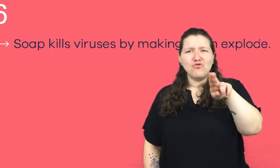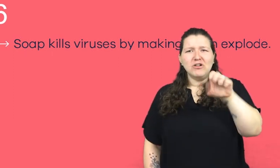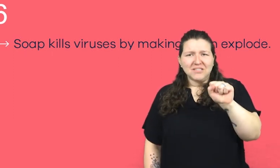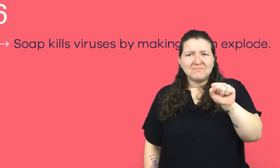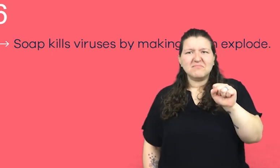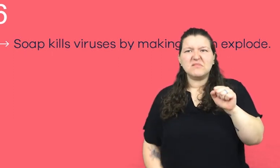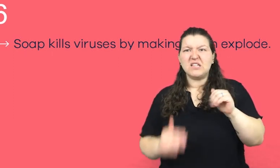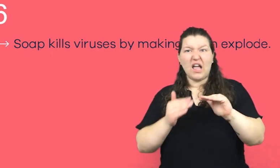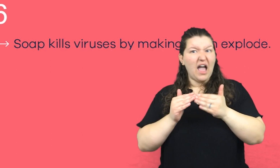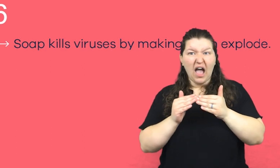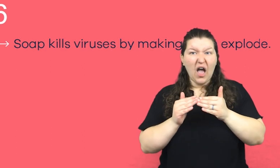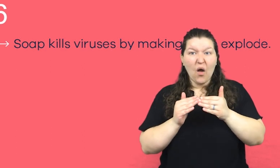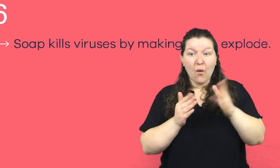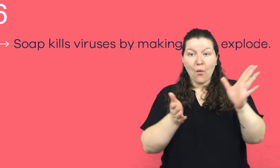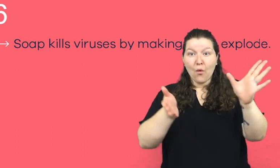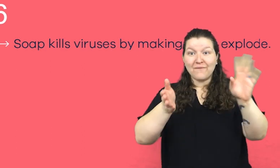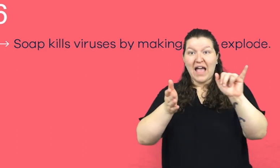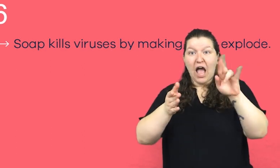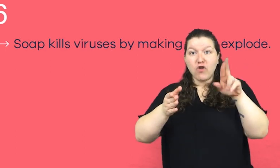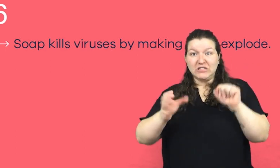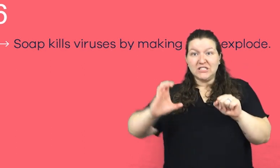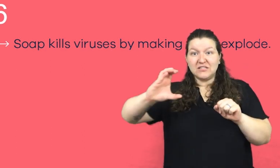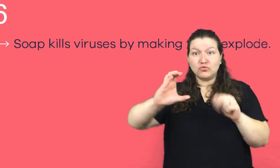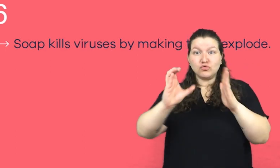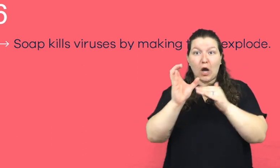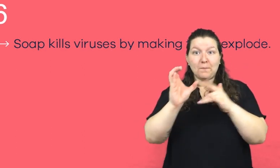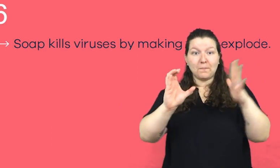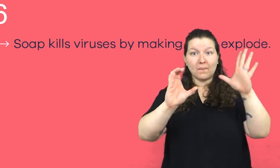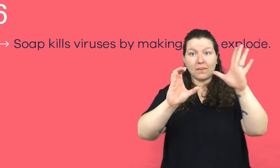Soap kills viruses by making them explode.